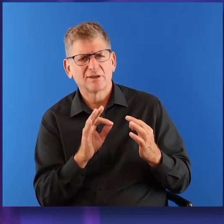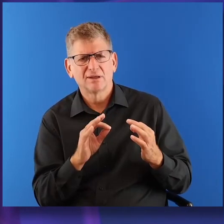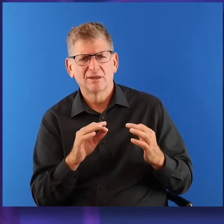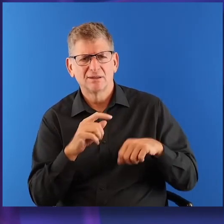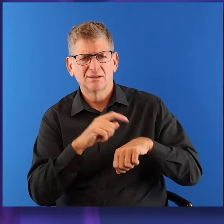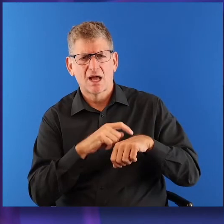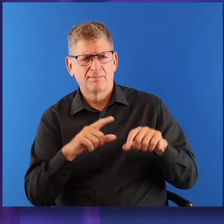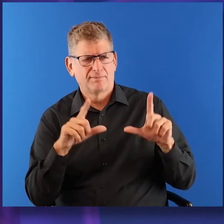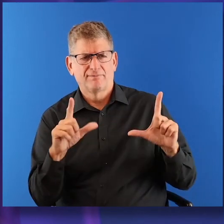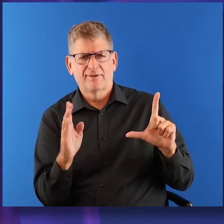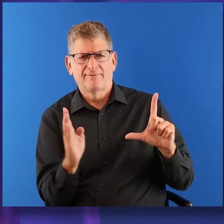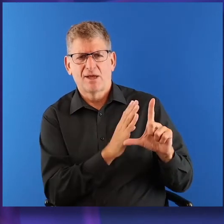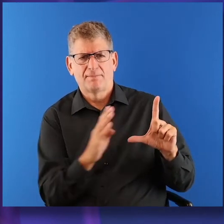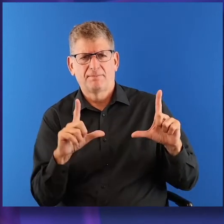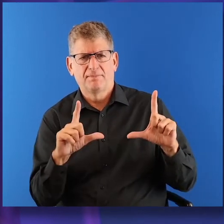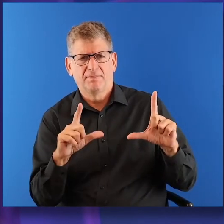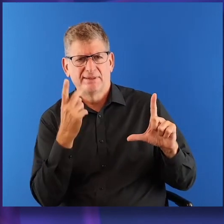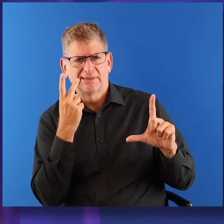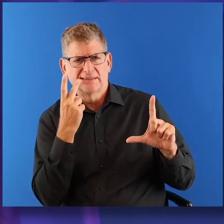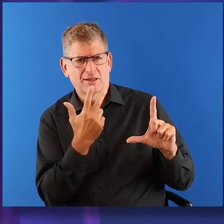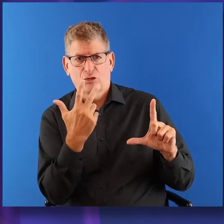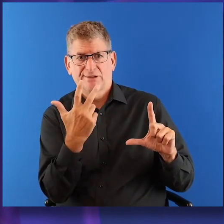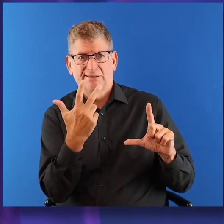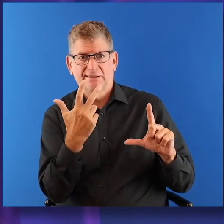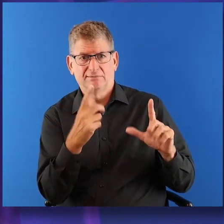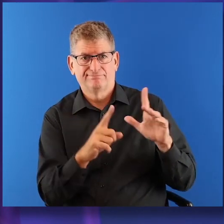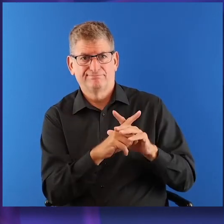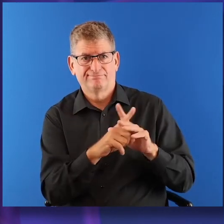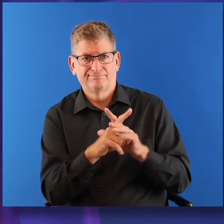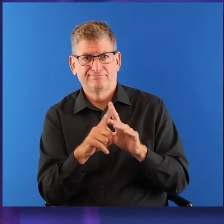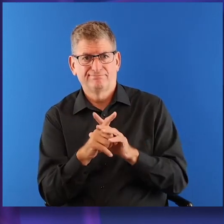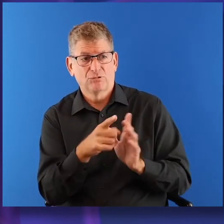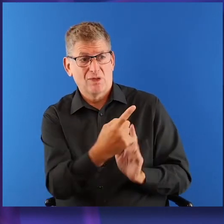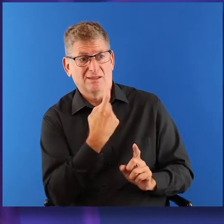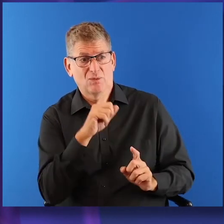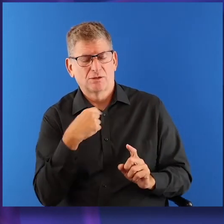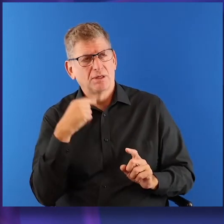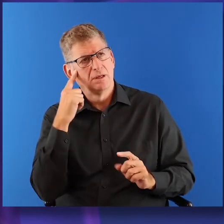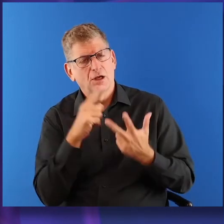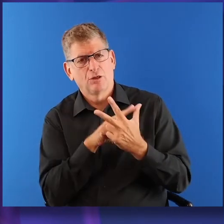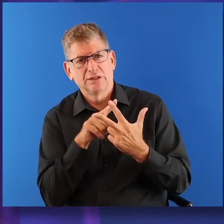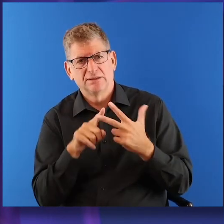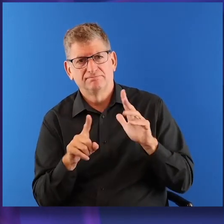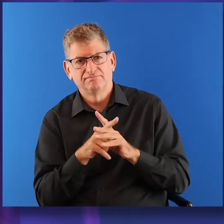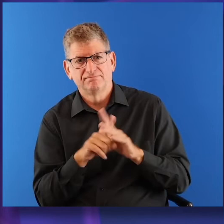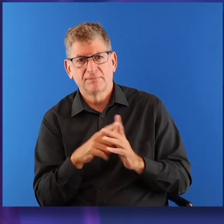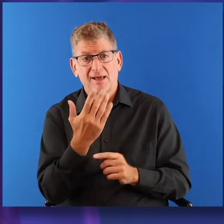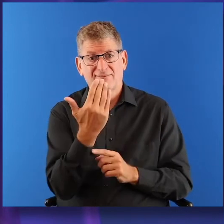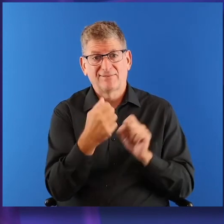almost the perfect time frame for the three things that came to mind as you're asking the question. Because about 15 years ago we set